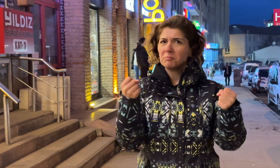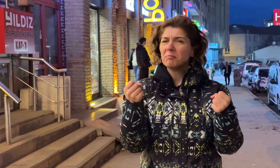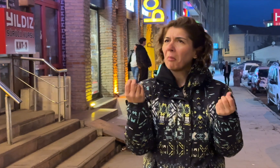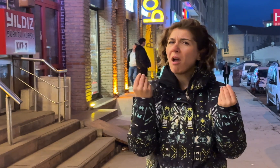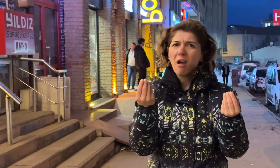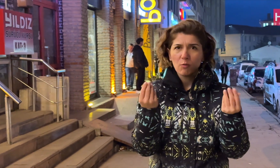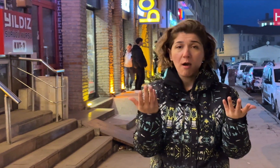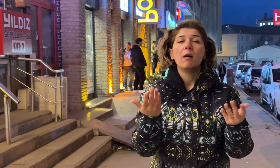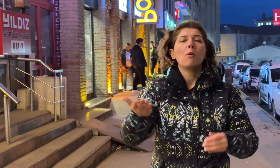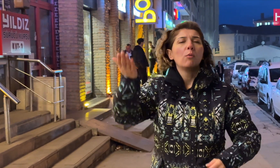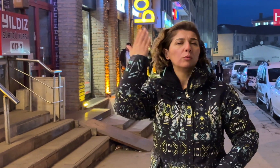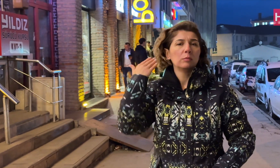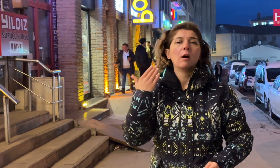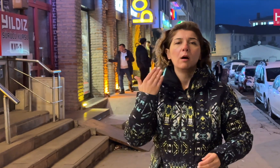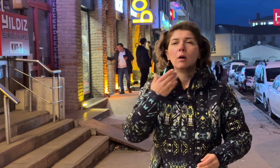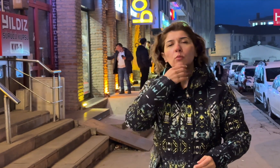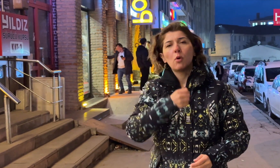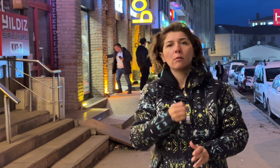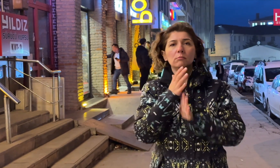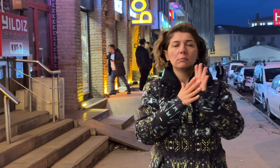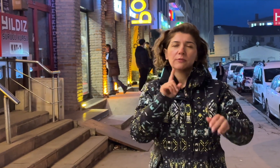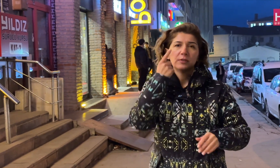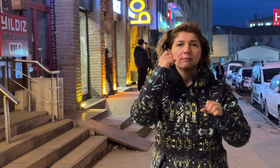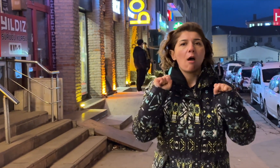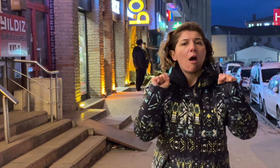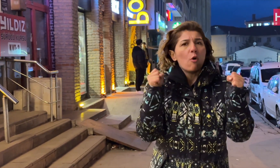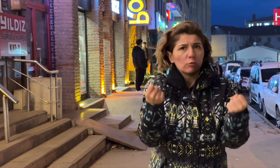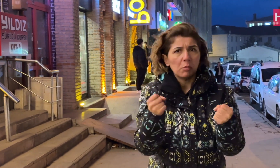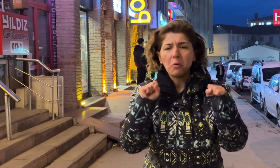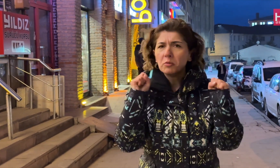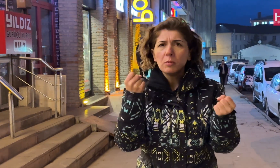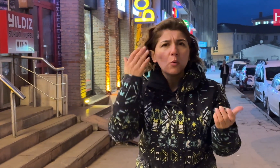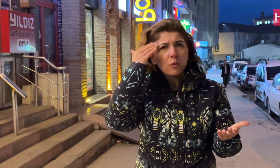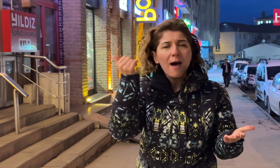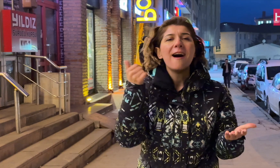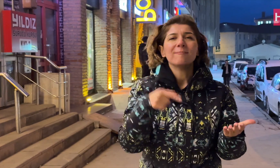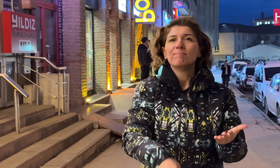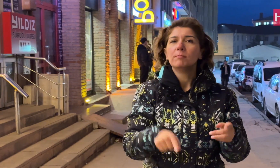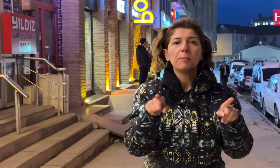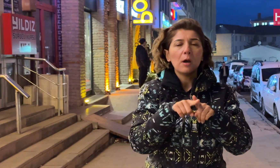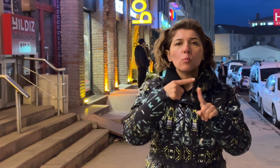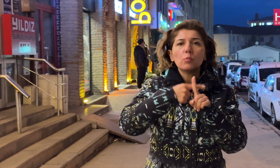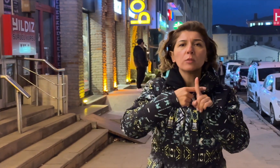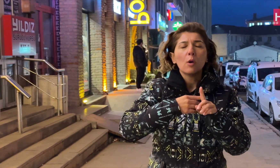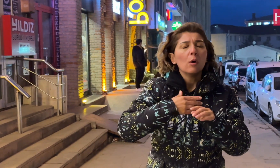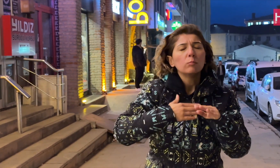Where did that sign come from? Actually, there was another sign for Erzurum which is now discontinued but why this sign?